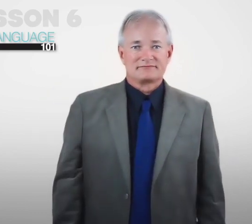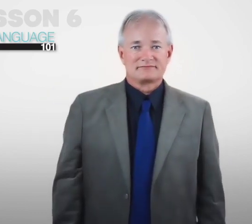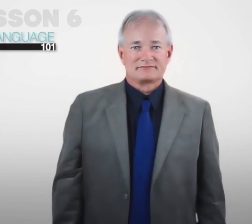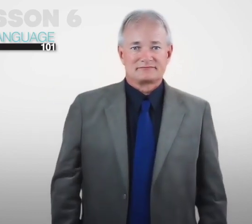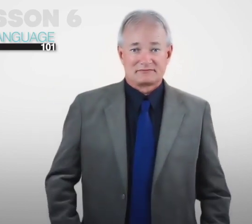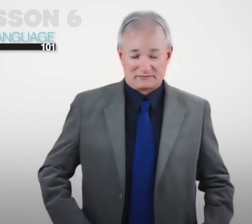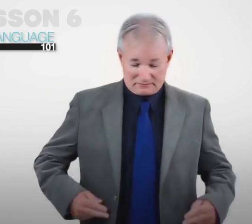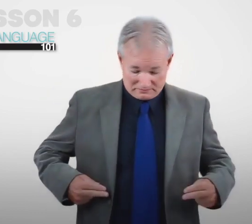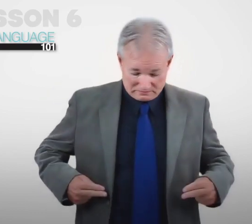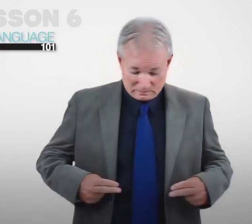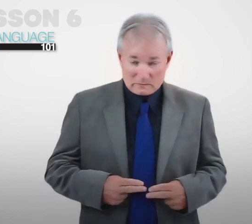Belt.